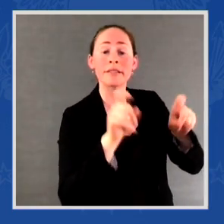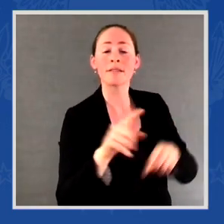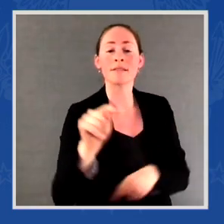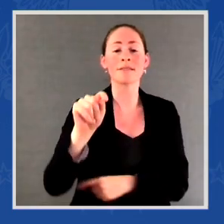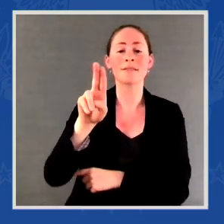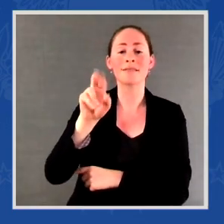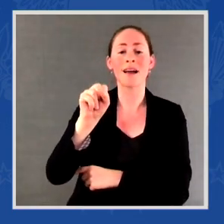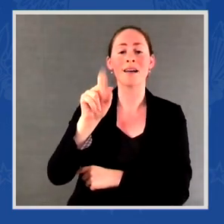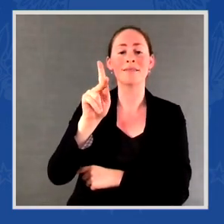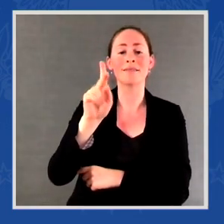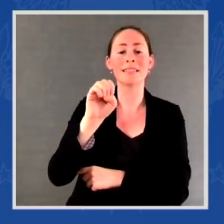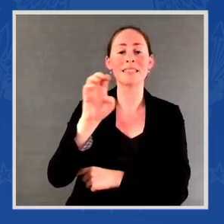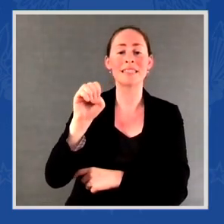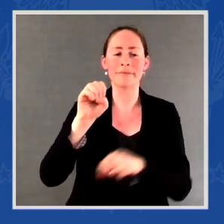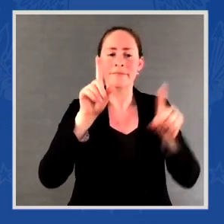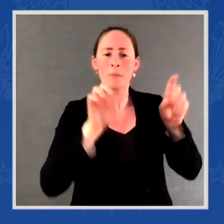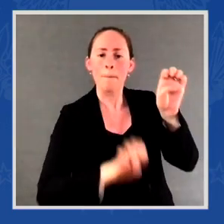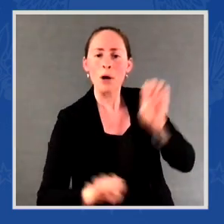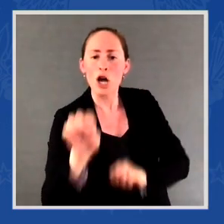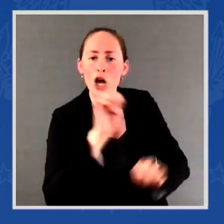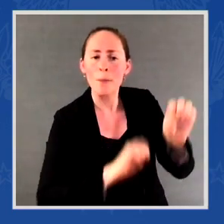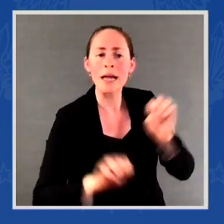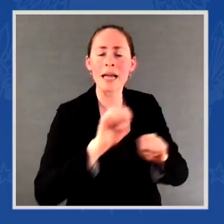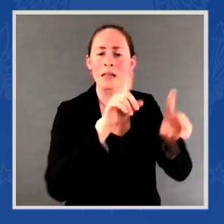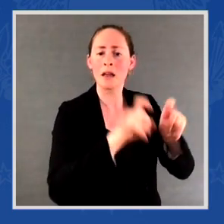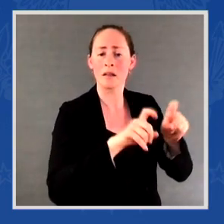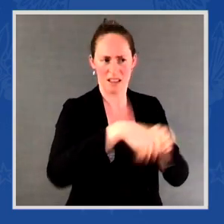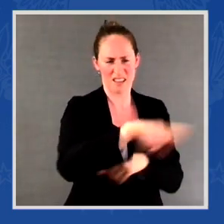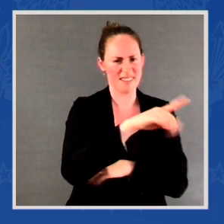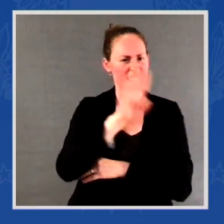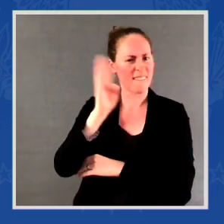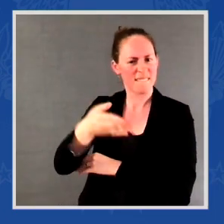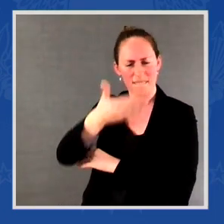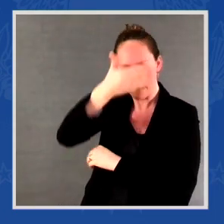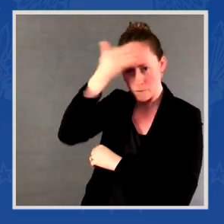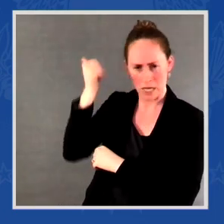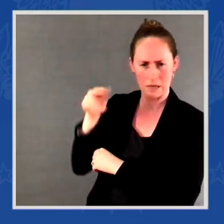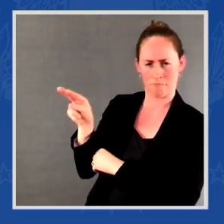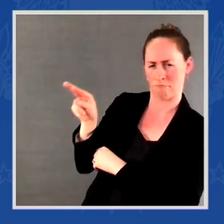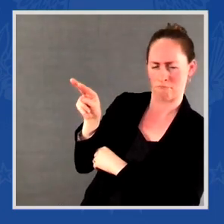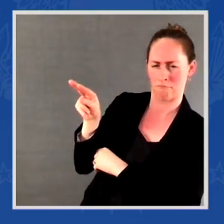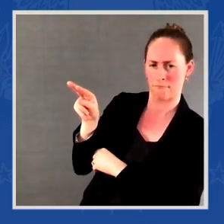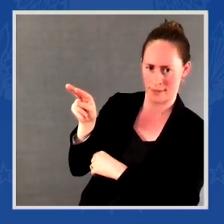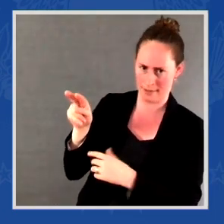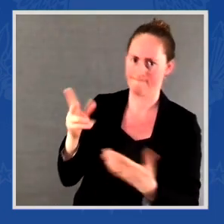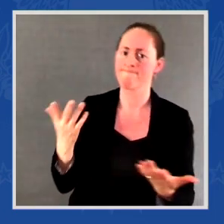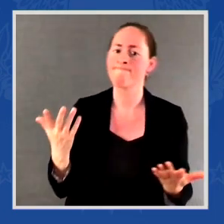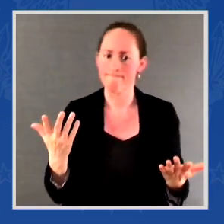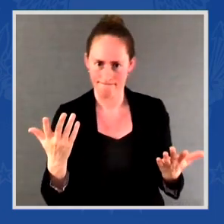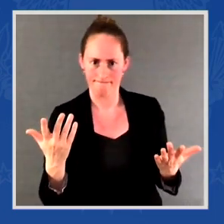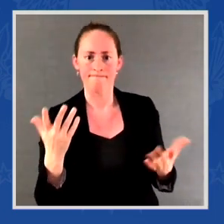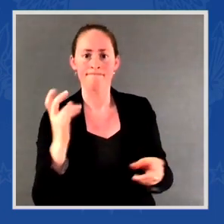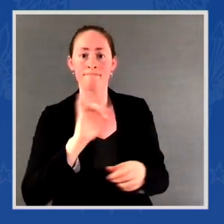It's awful hard, as well, to get Latinx vaccinated as well. Why?